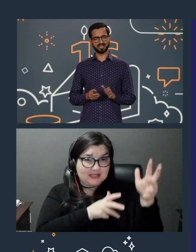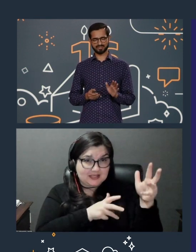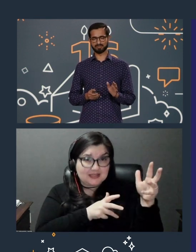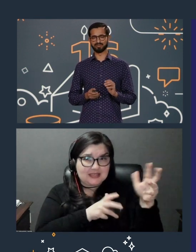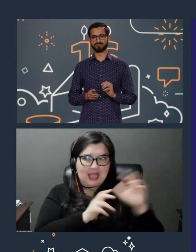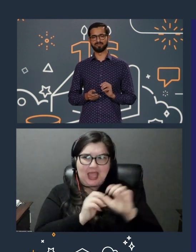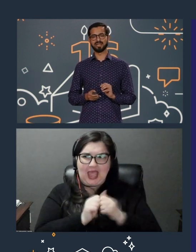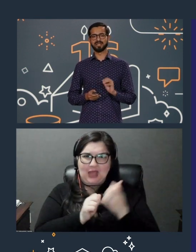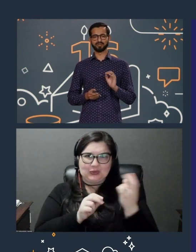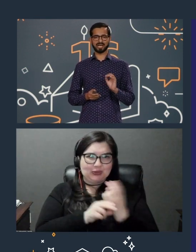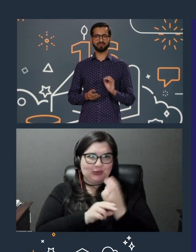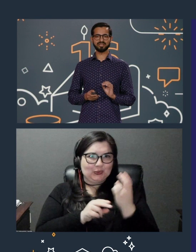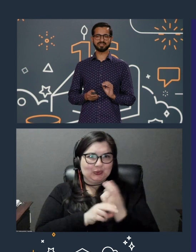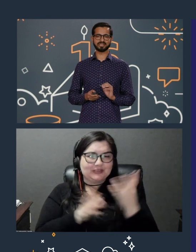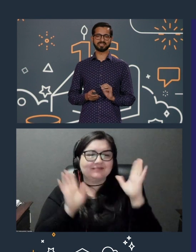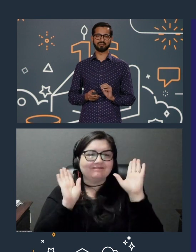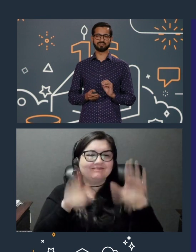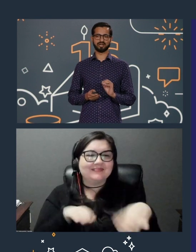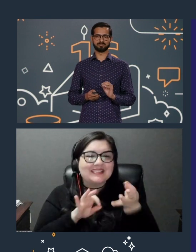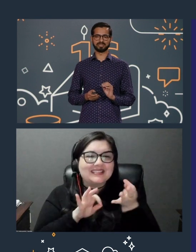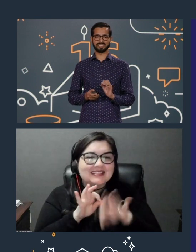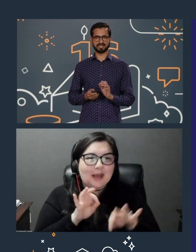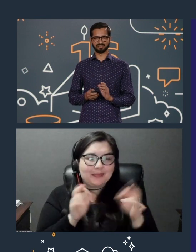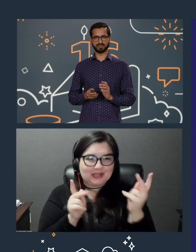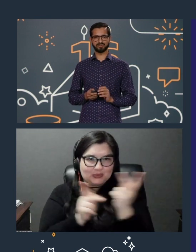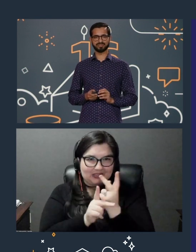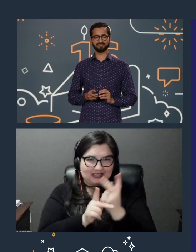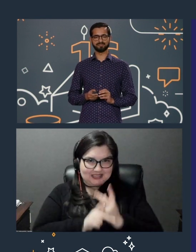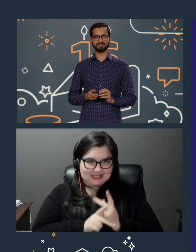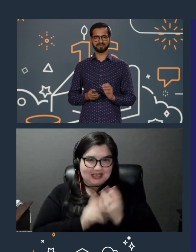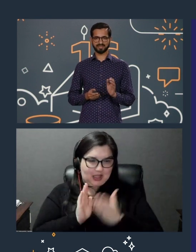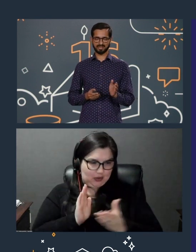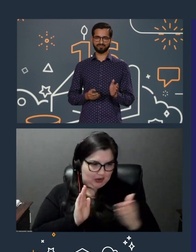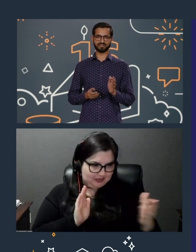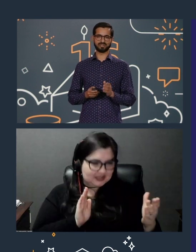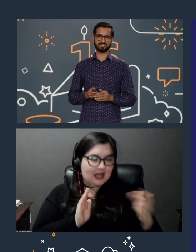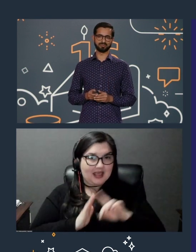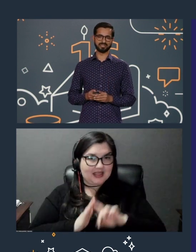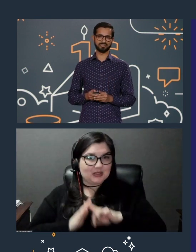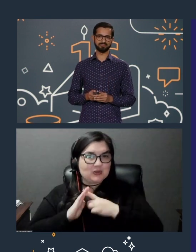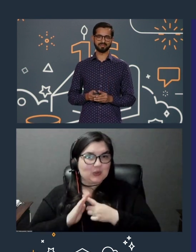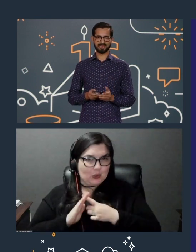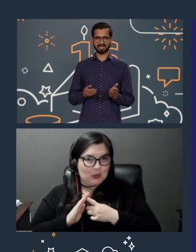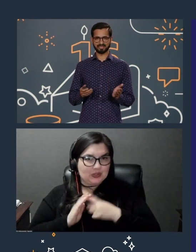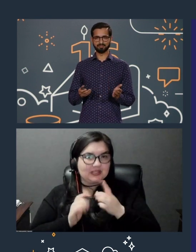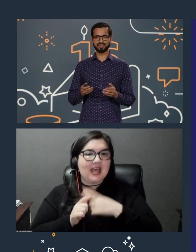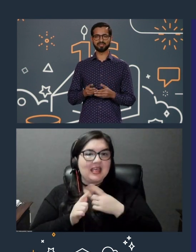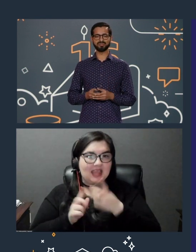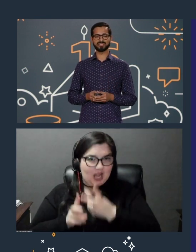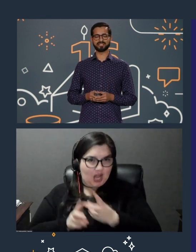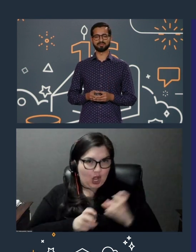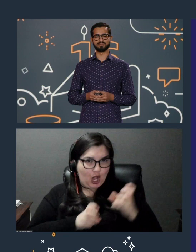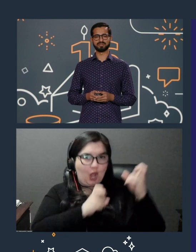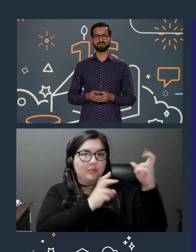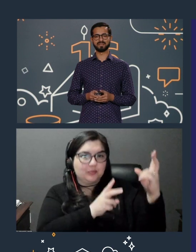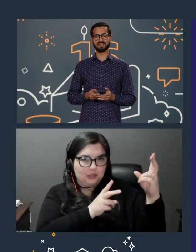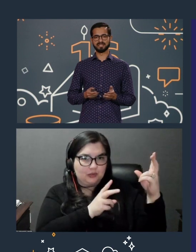It's simple. You calculate the checksum of the object at the source then after the transmission and compare the two checksums.